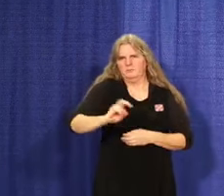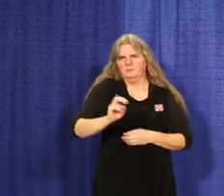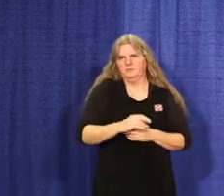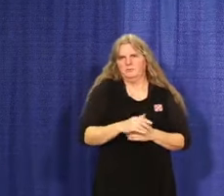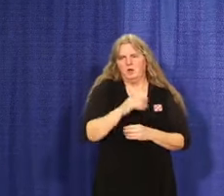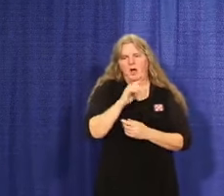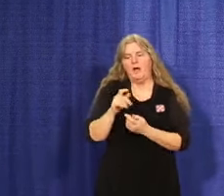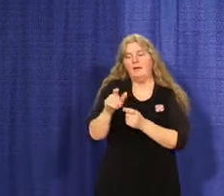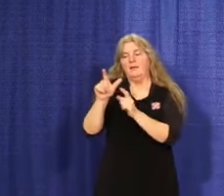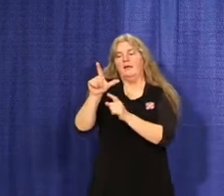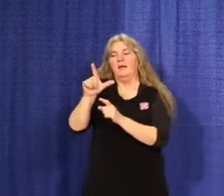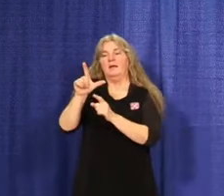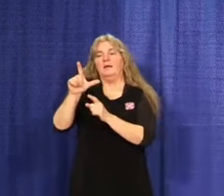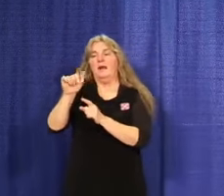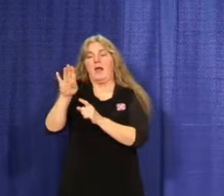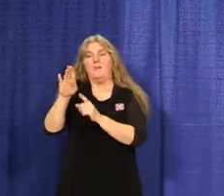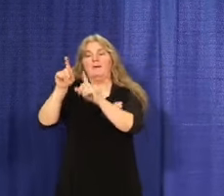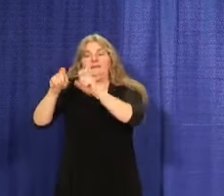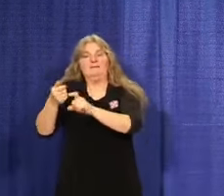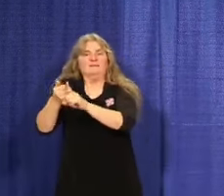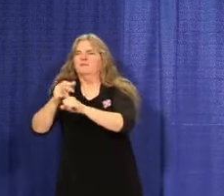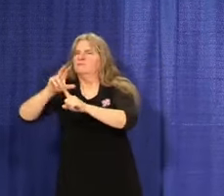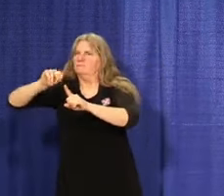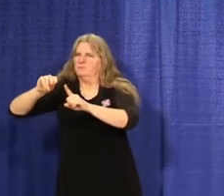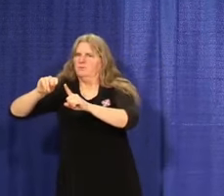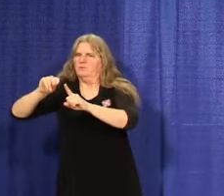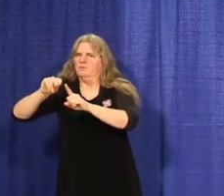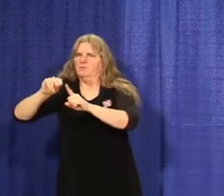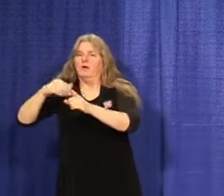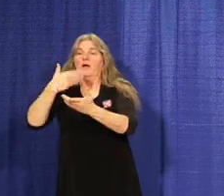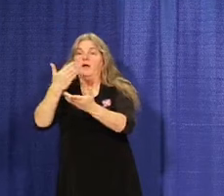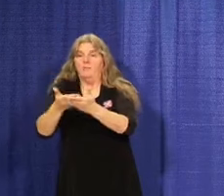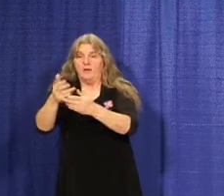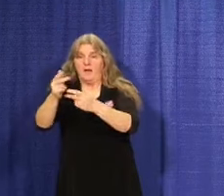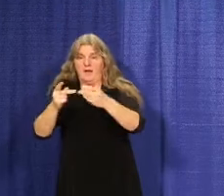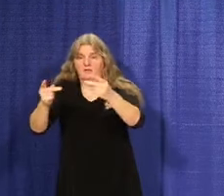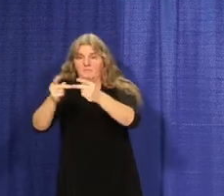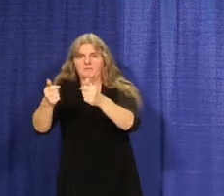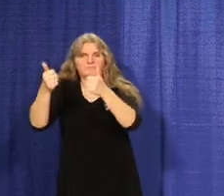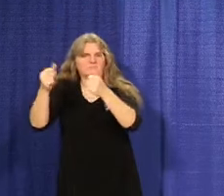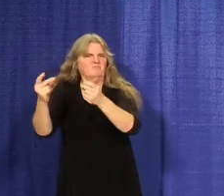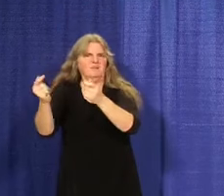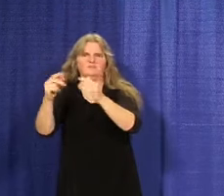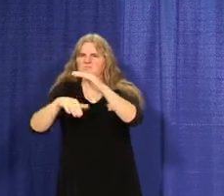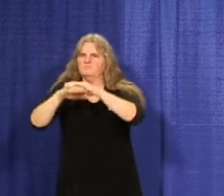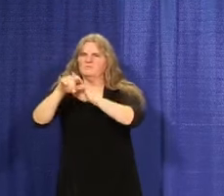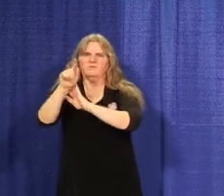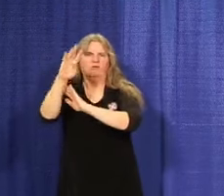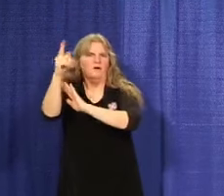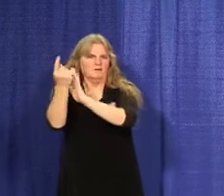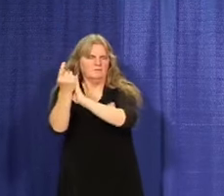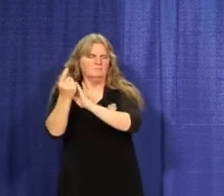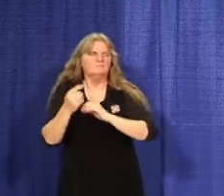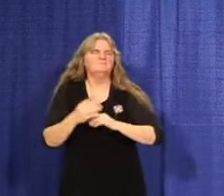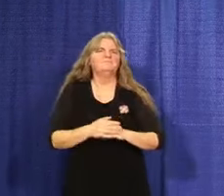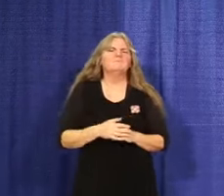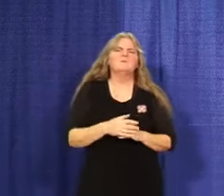and high-priority. We have that kind of coveted priority status at BC CDC labs.